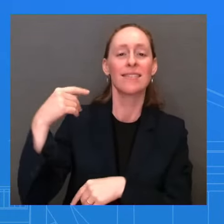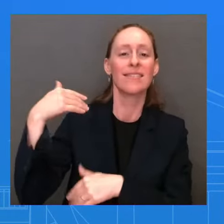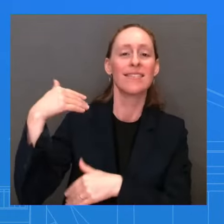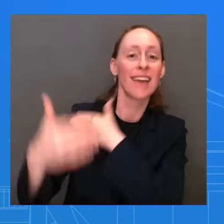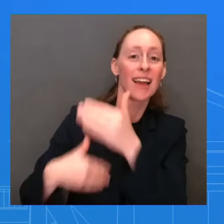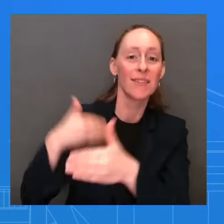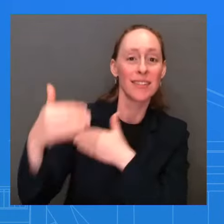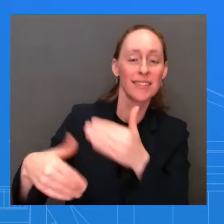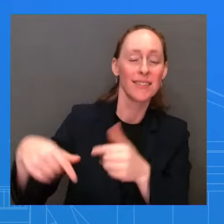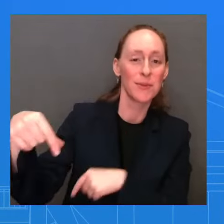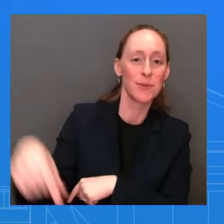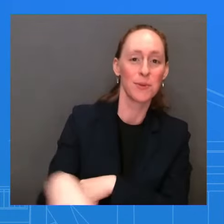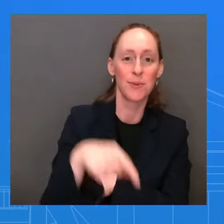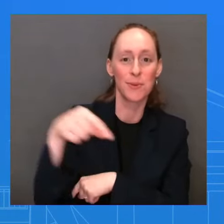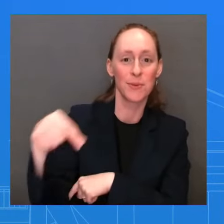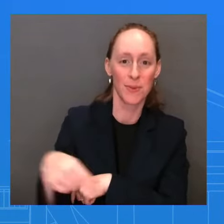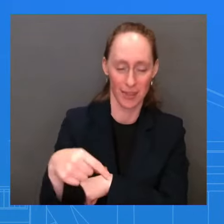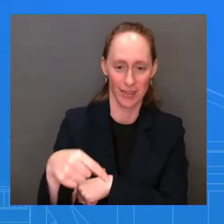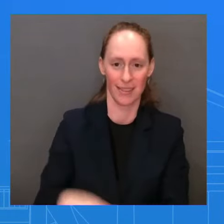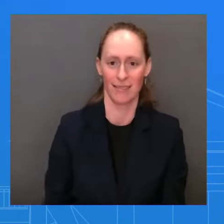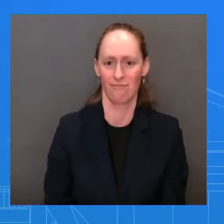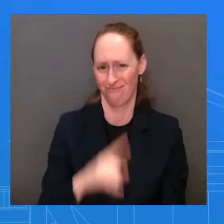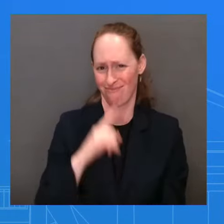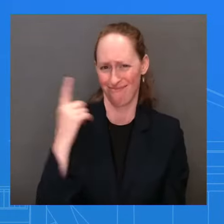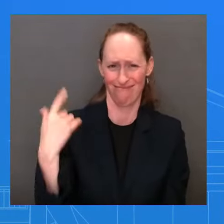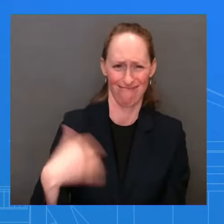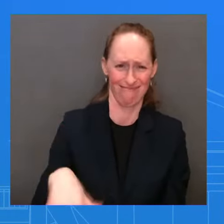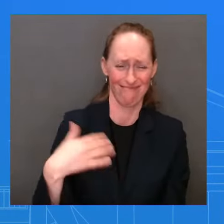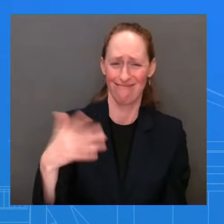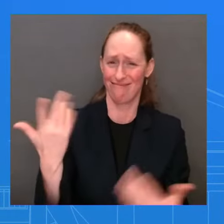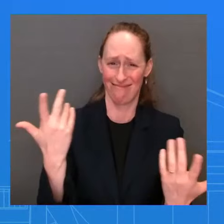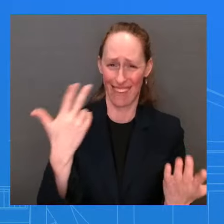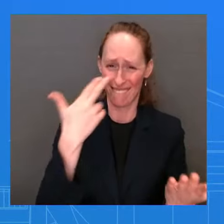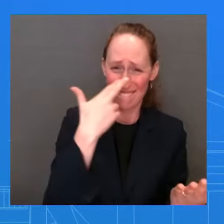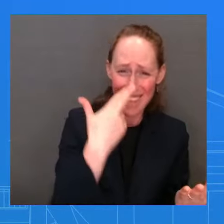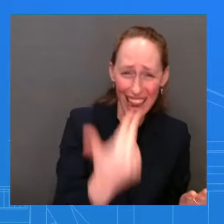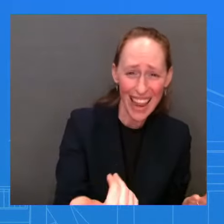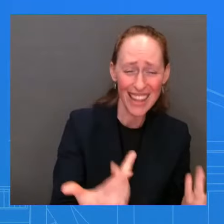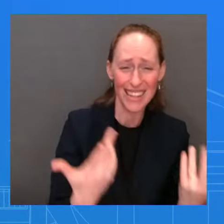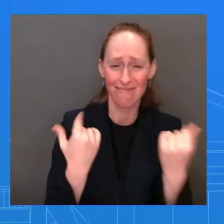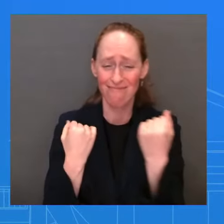Up here with me are the amazing, talented actresses who play those very roles --